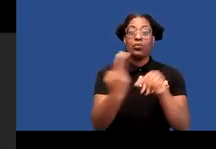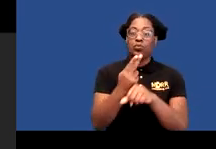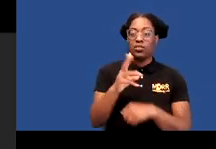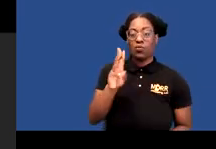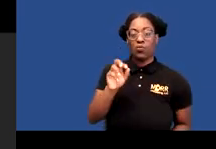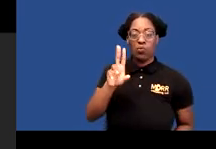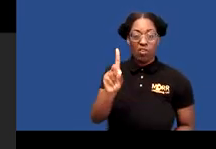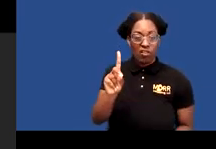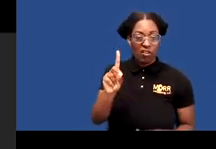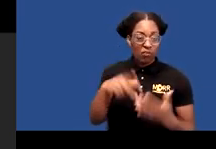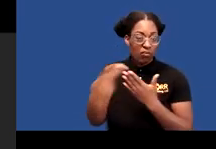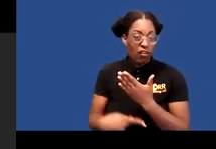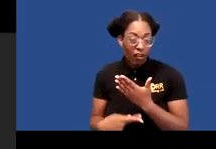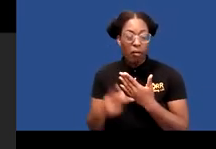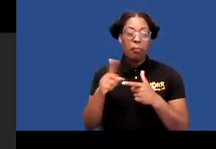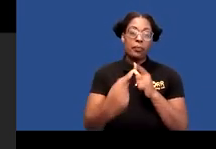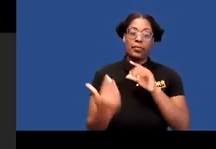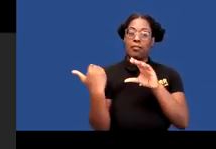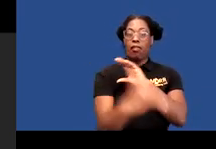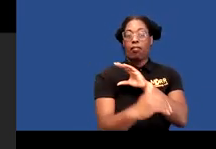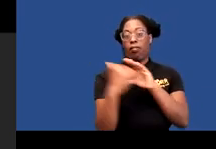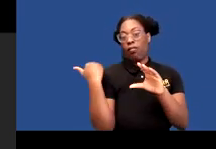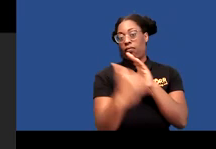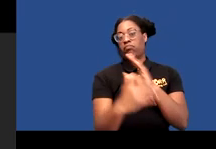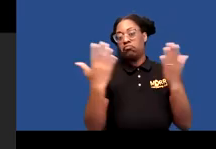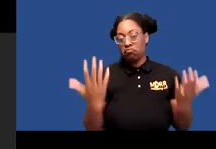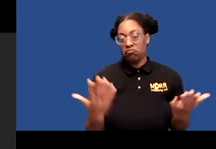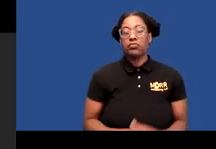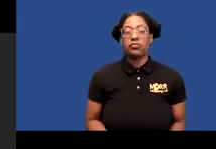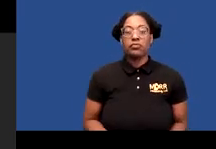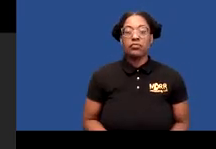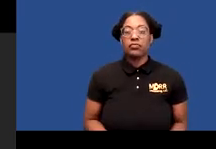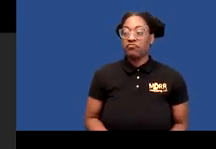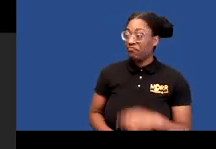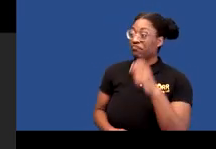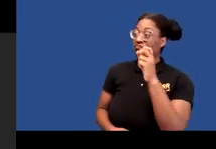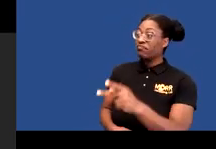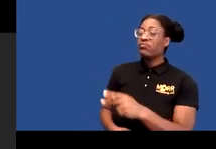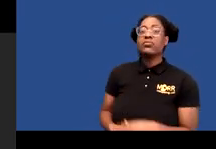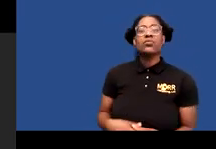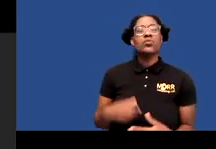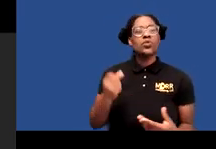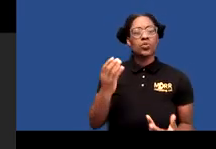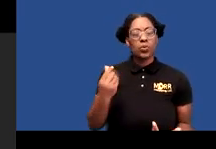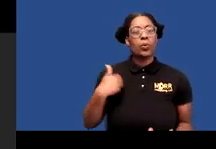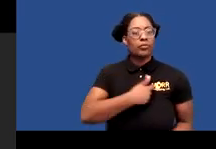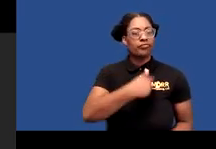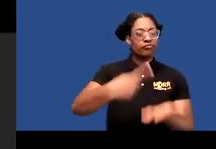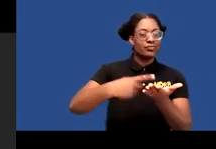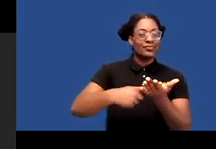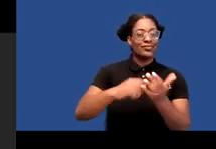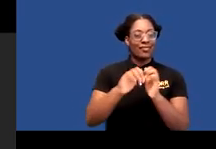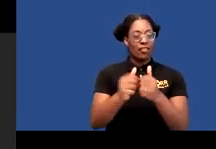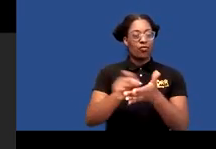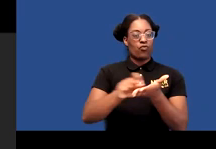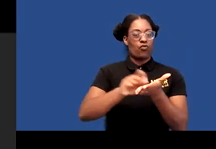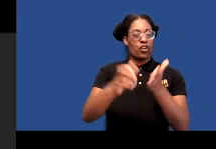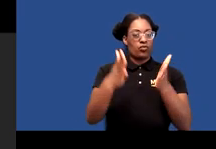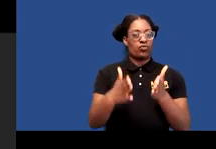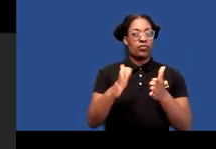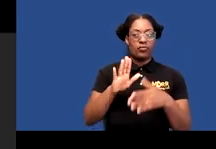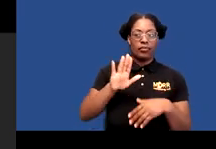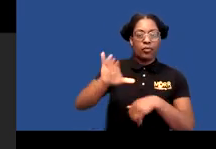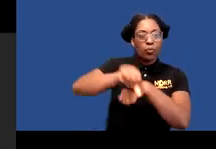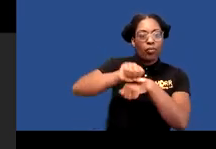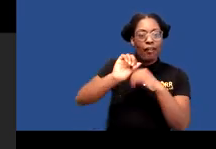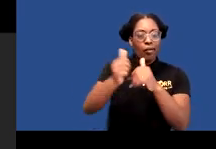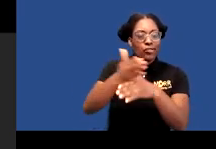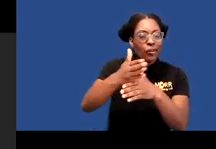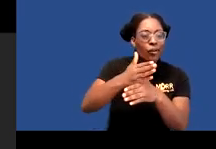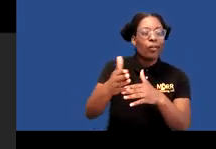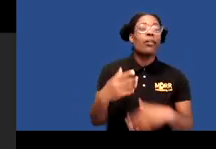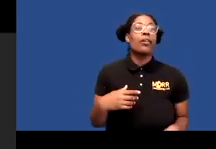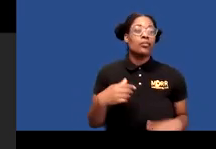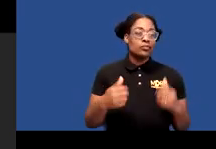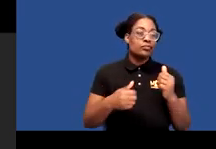[Zandra] And so how writers are sharing their drafts. We've got email, Google Docs, LMS.